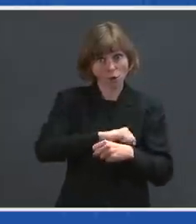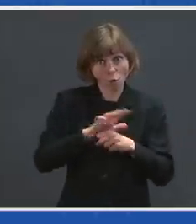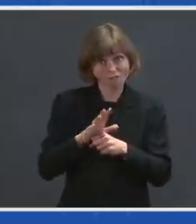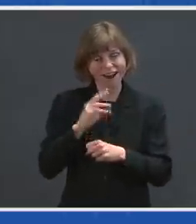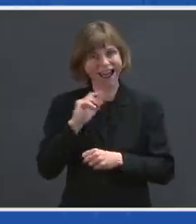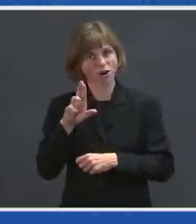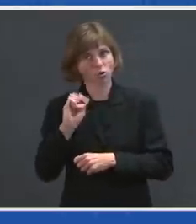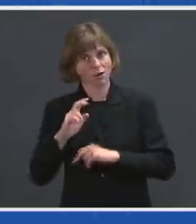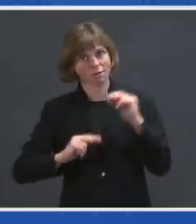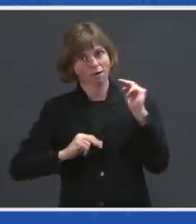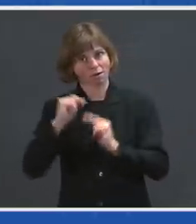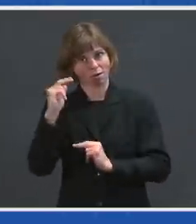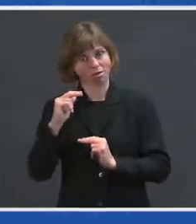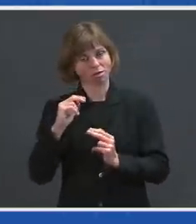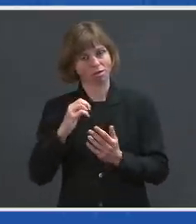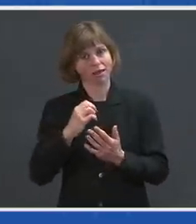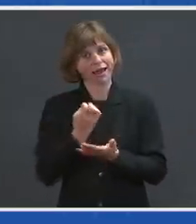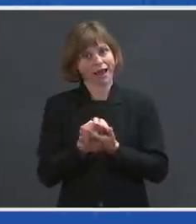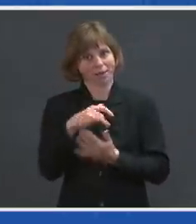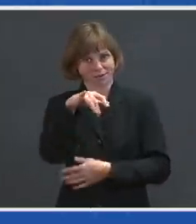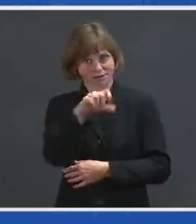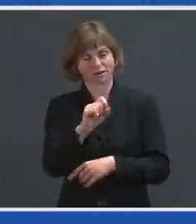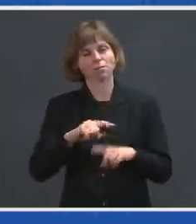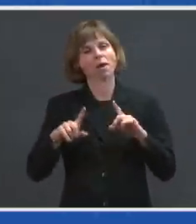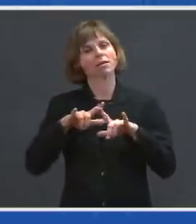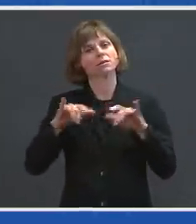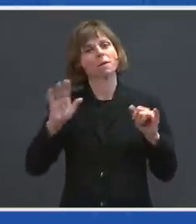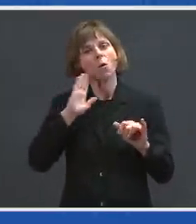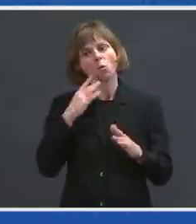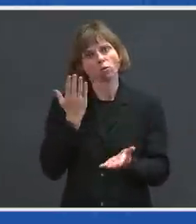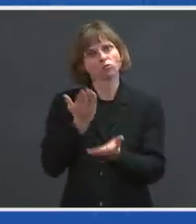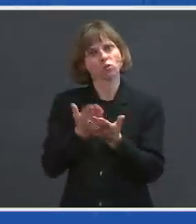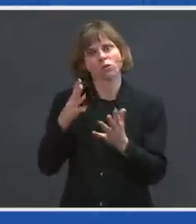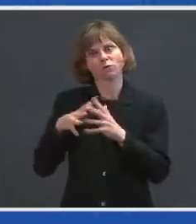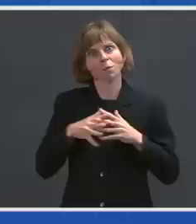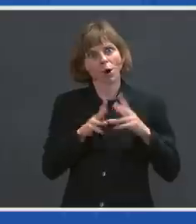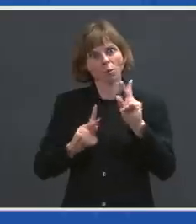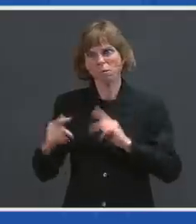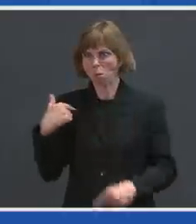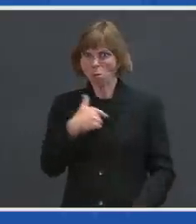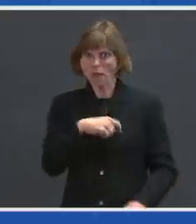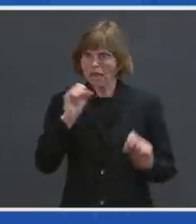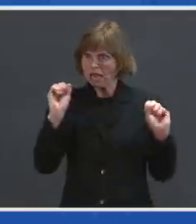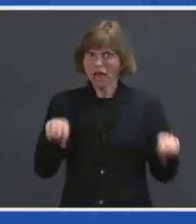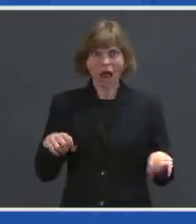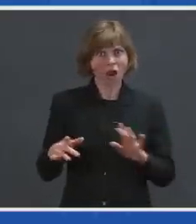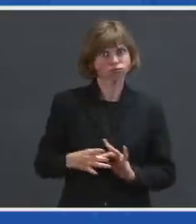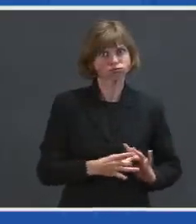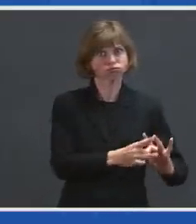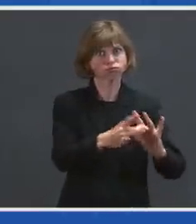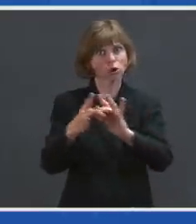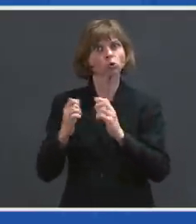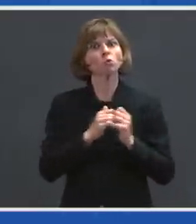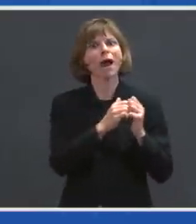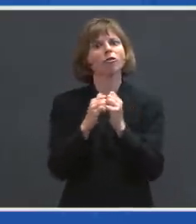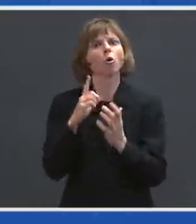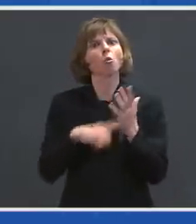it will also show the American people we're capable of coming together for what matters most to them.